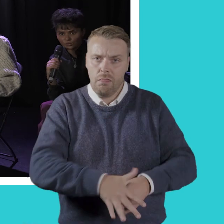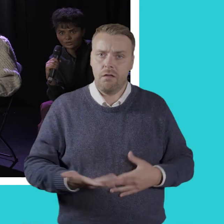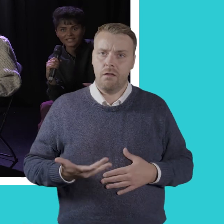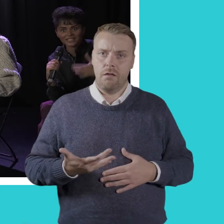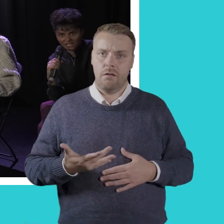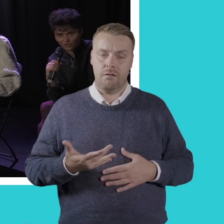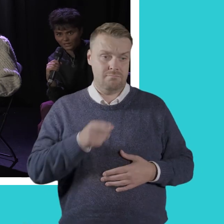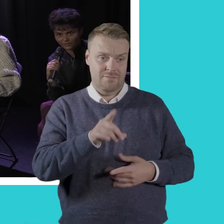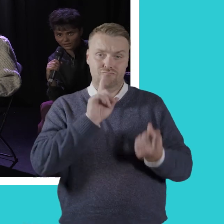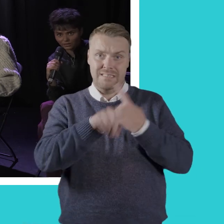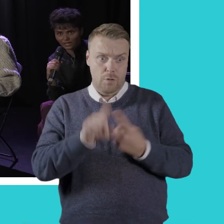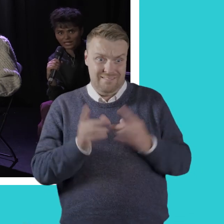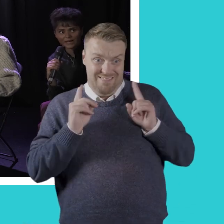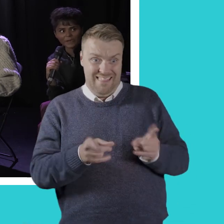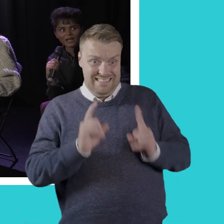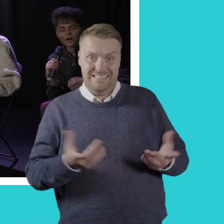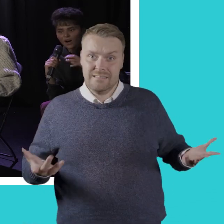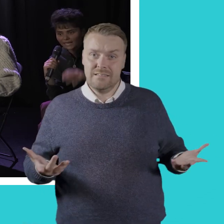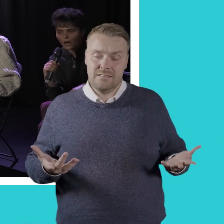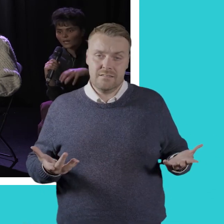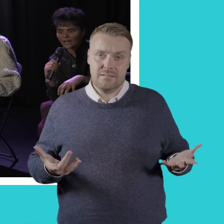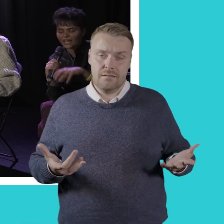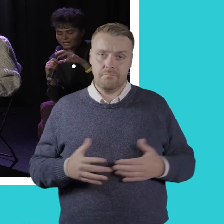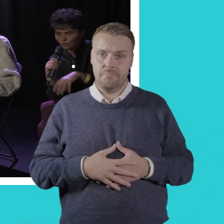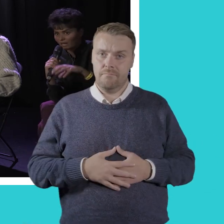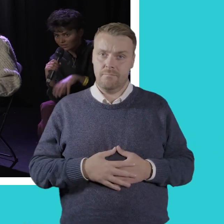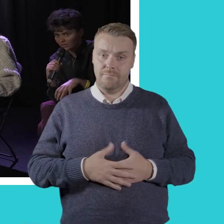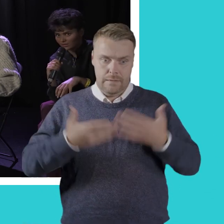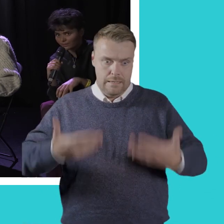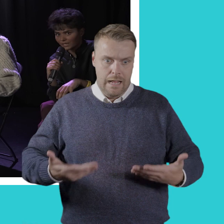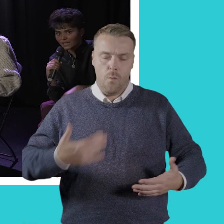to the conditions we live in okay. Right now we have a mental health system